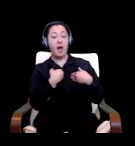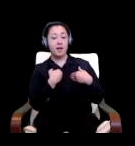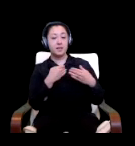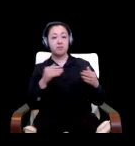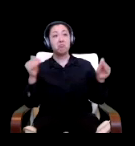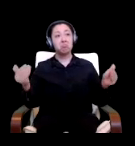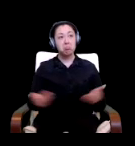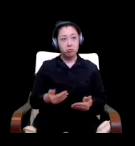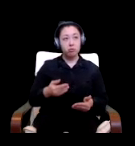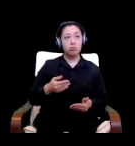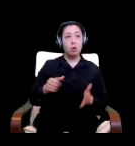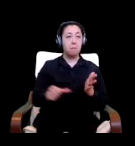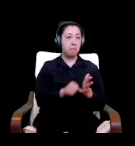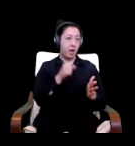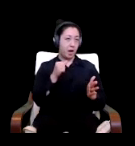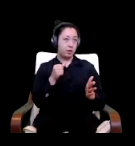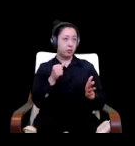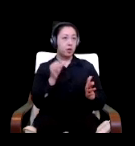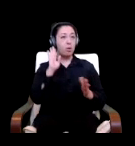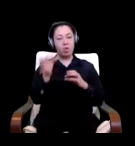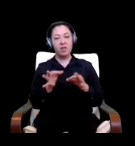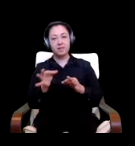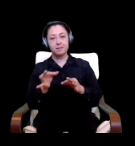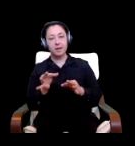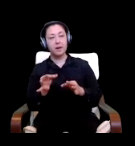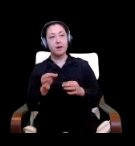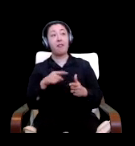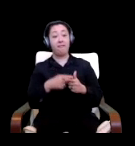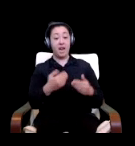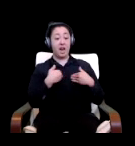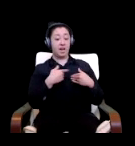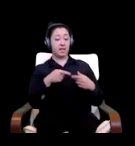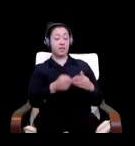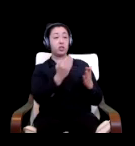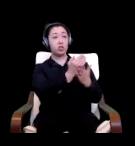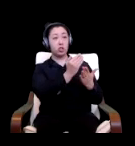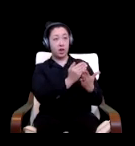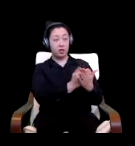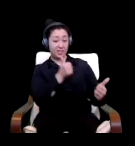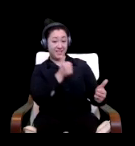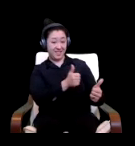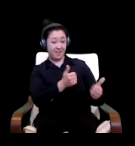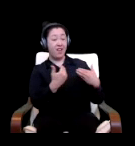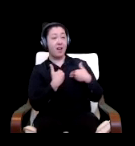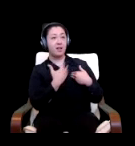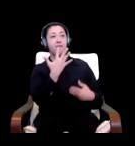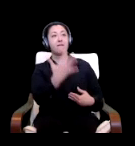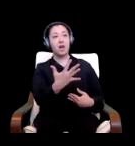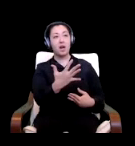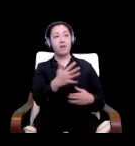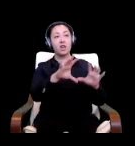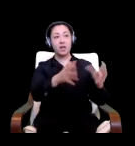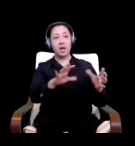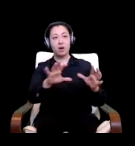will go more into, the actual physical checklist, which consists of five categories or columns.